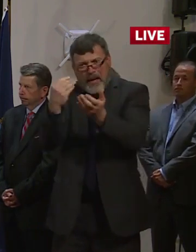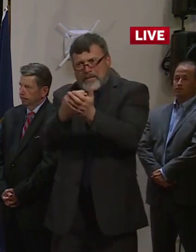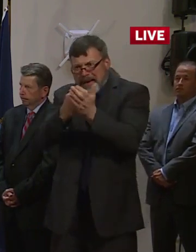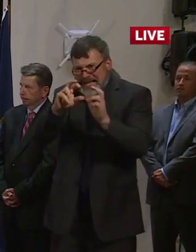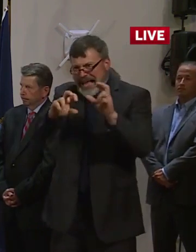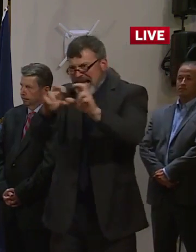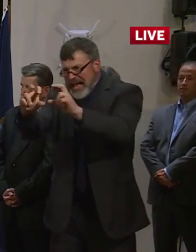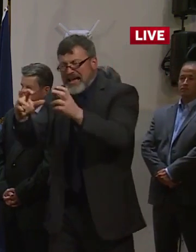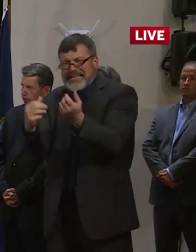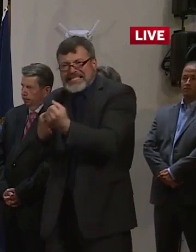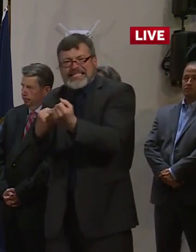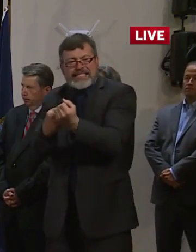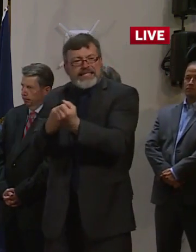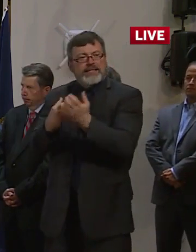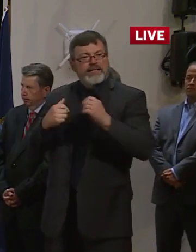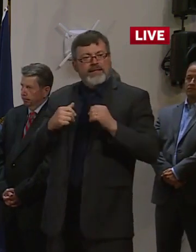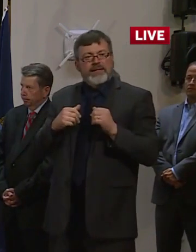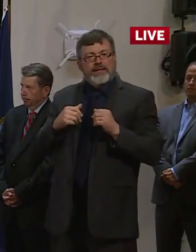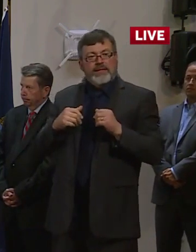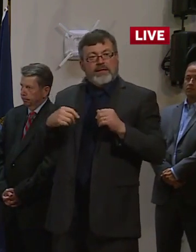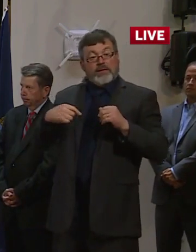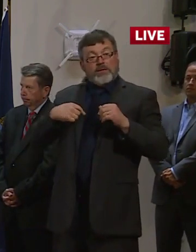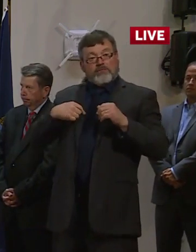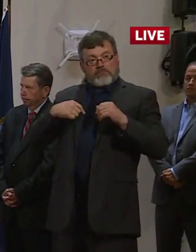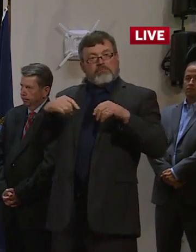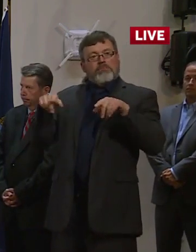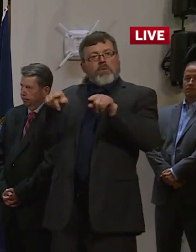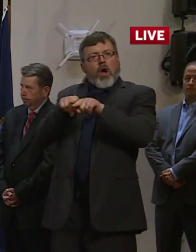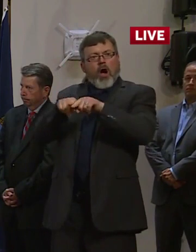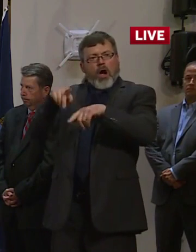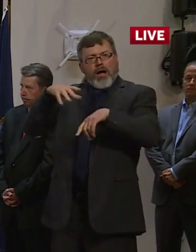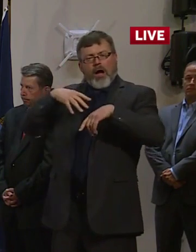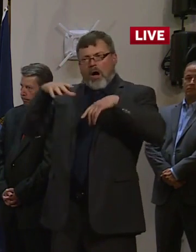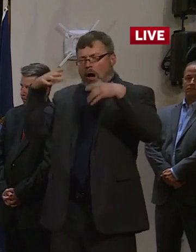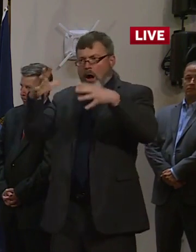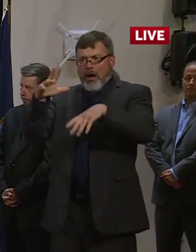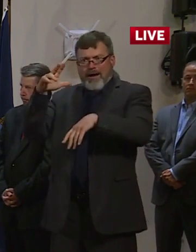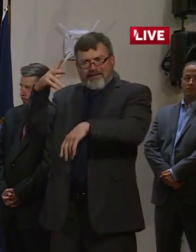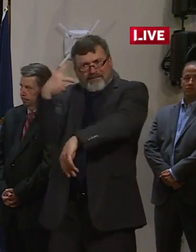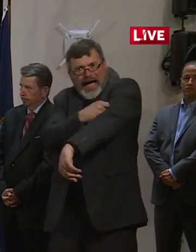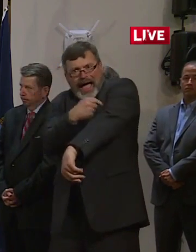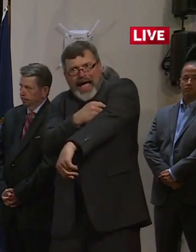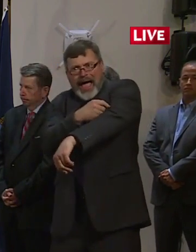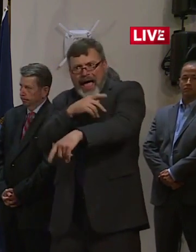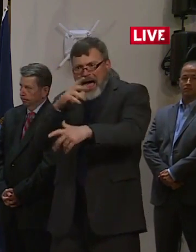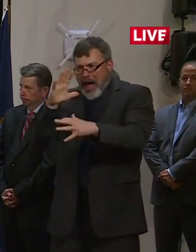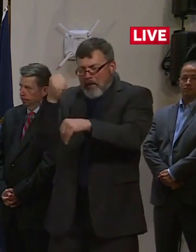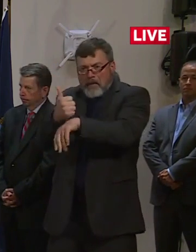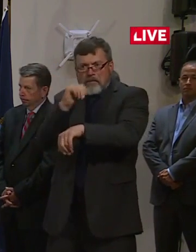HIT HARDEST, PROVIDING FINANCIAL HELP FOR INDIVIDUALS, AND WE